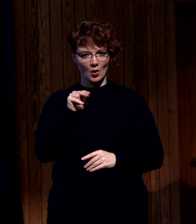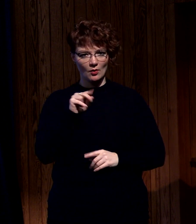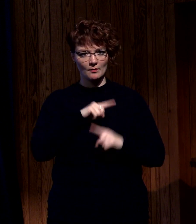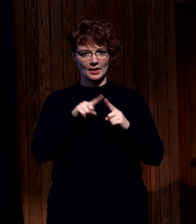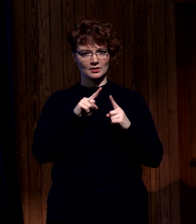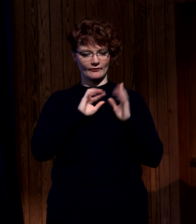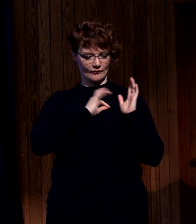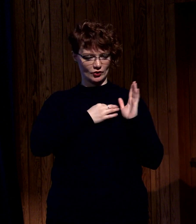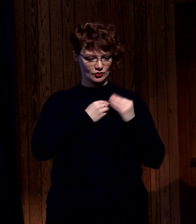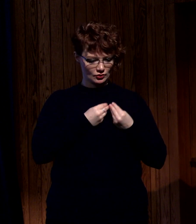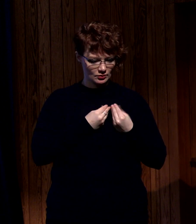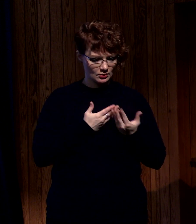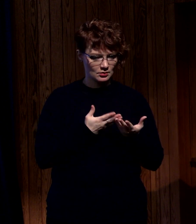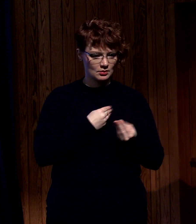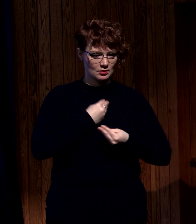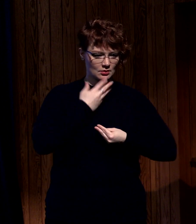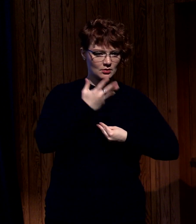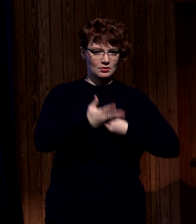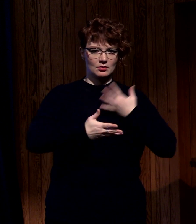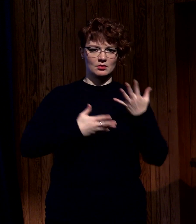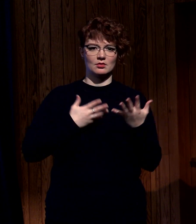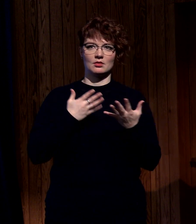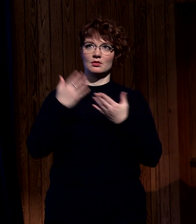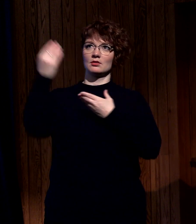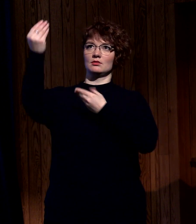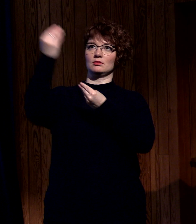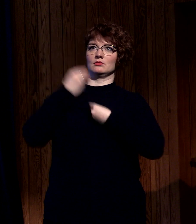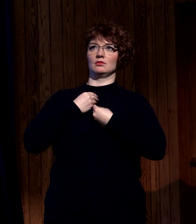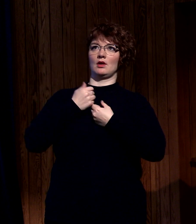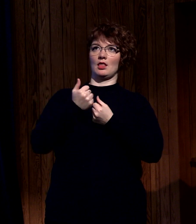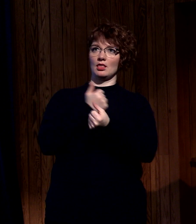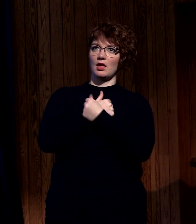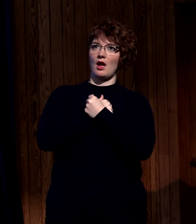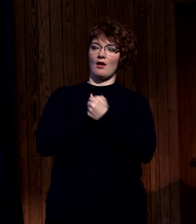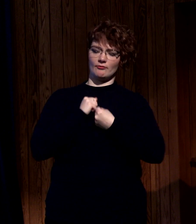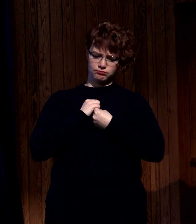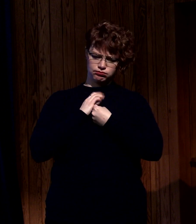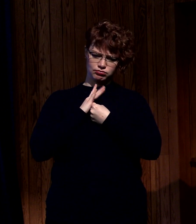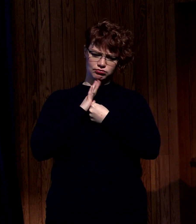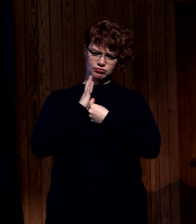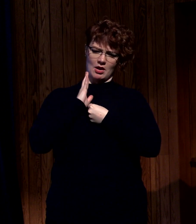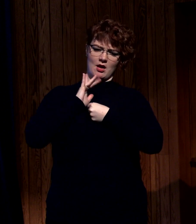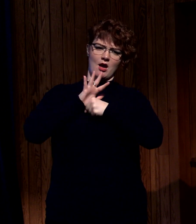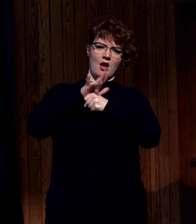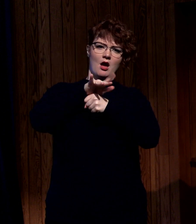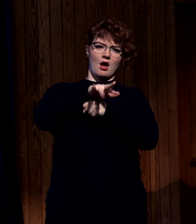out the abundance of love emanating from God's very being.